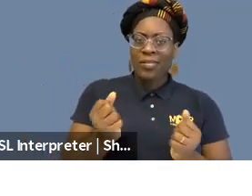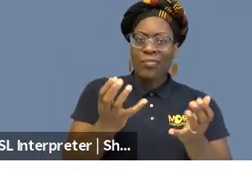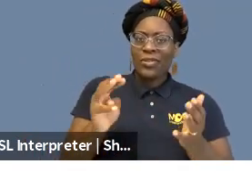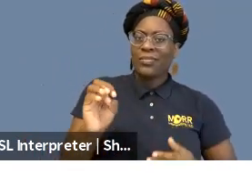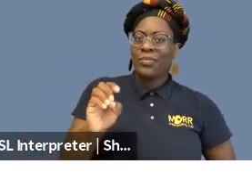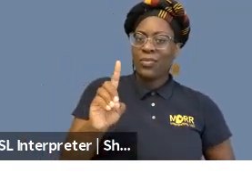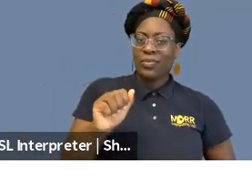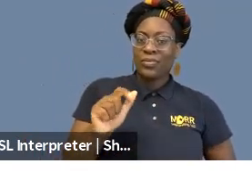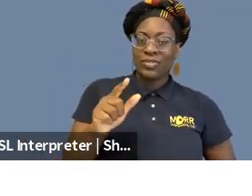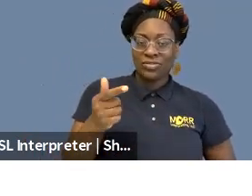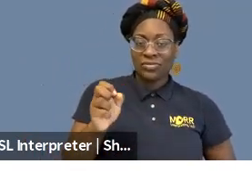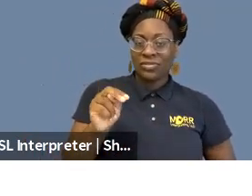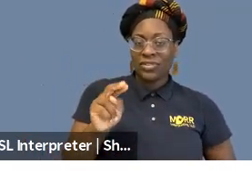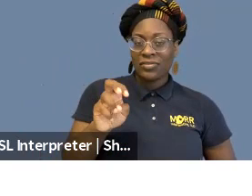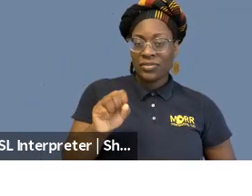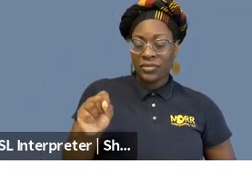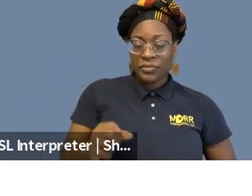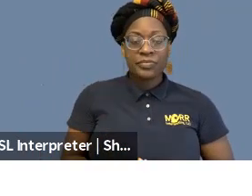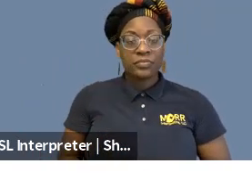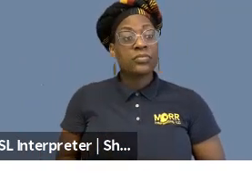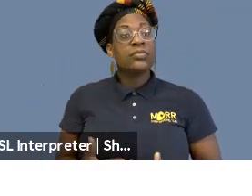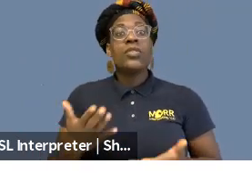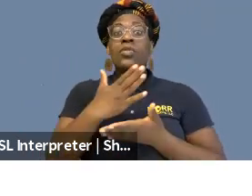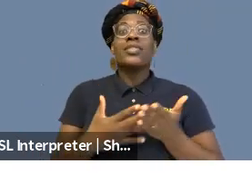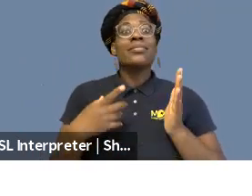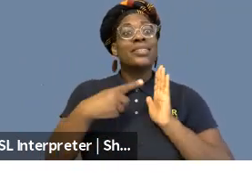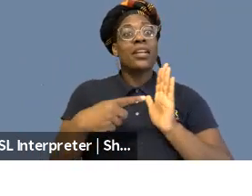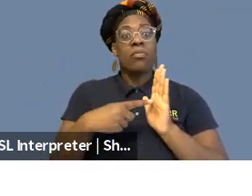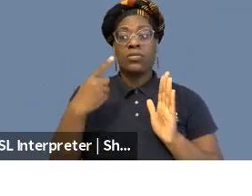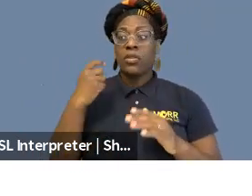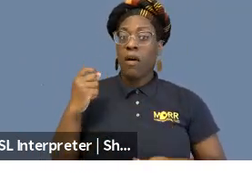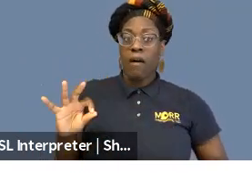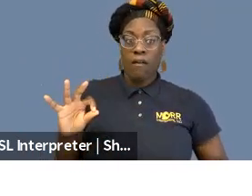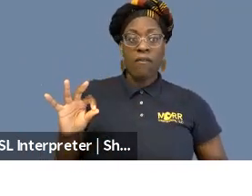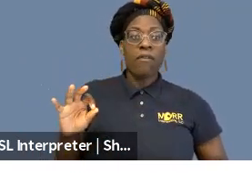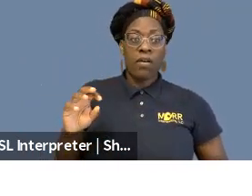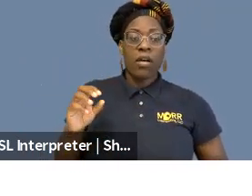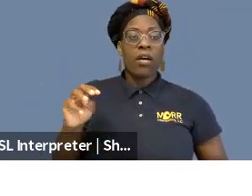Here are some examples of multimodal projects that might be brought to the writing center